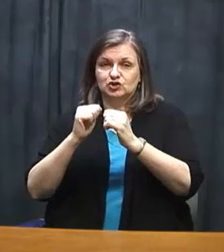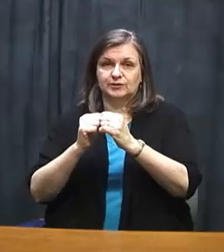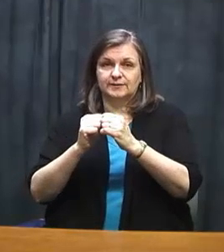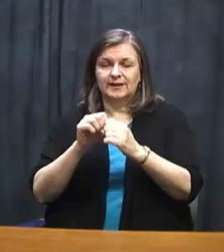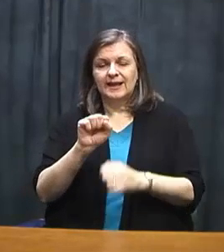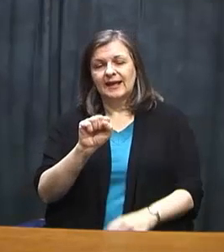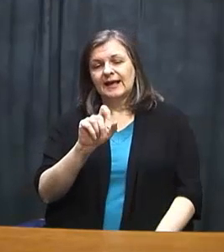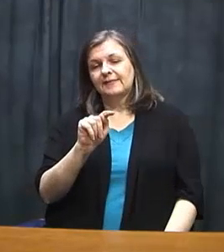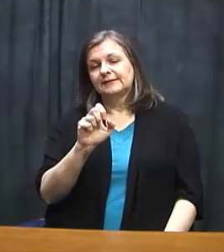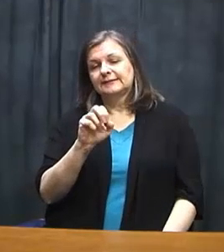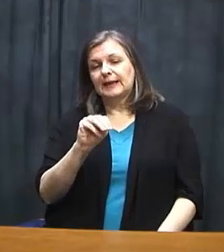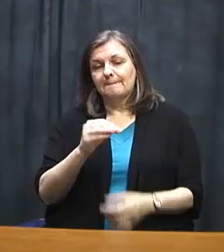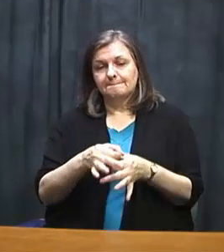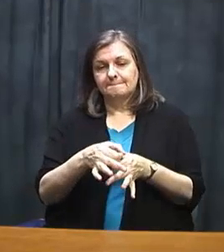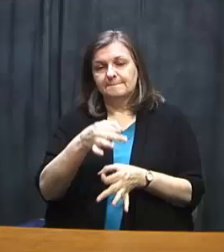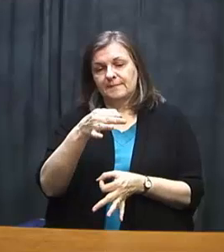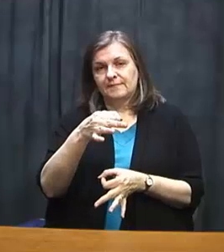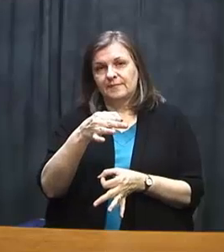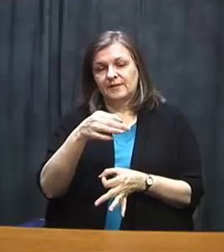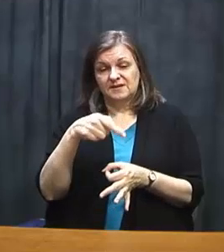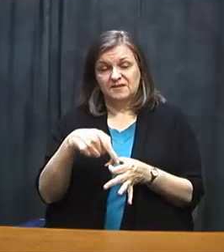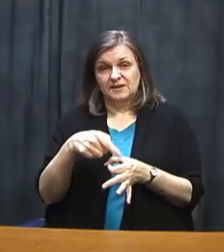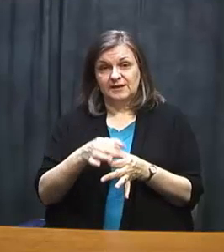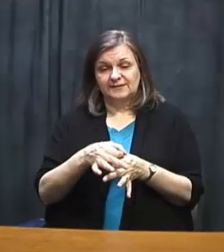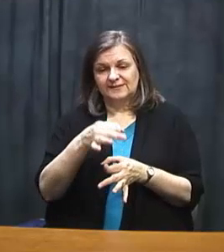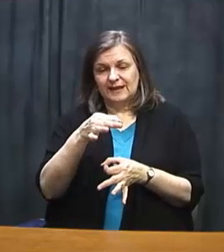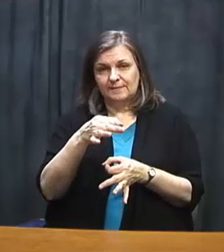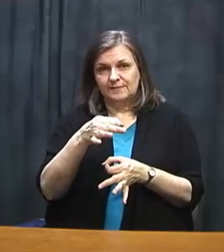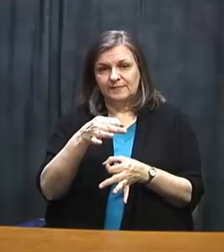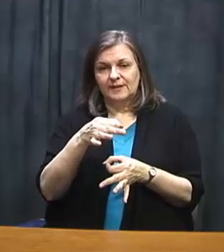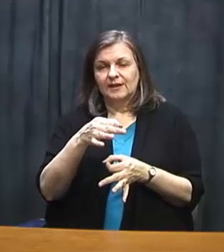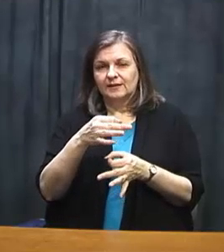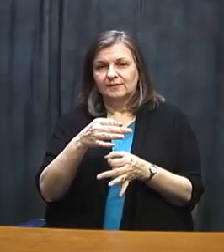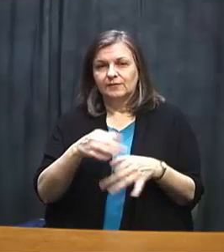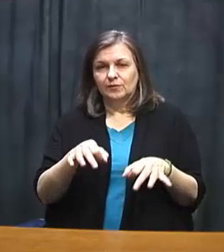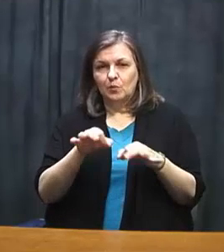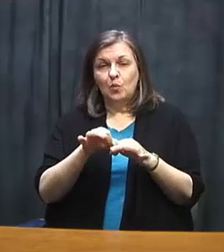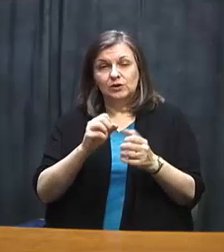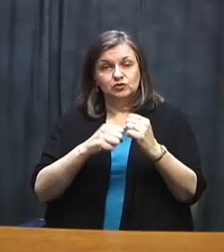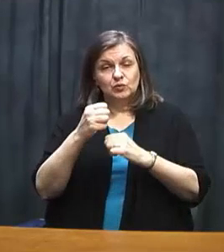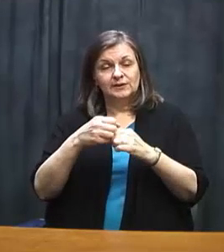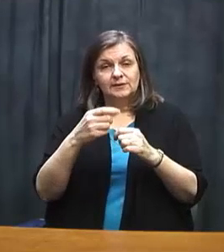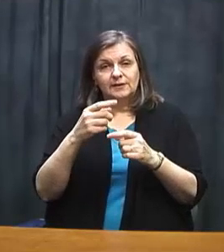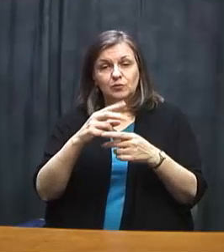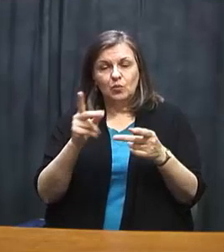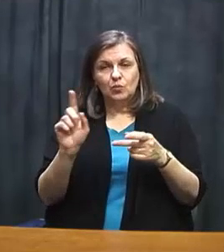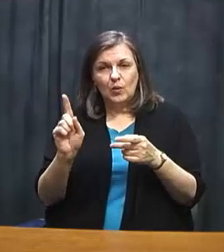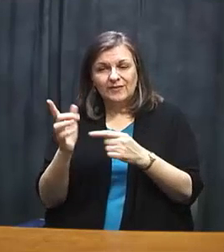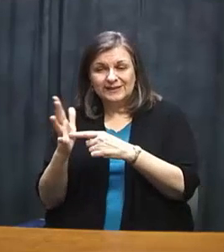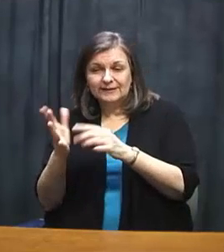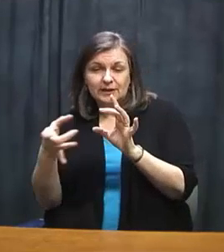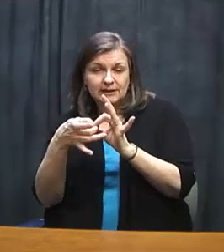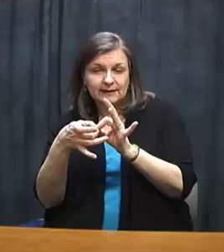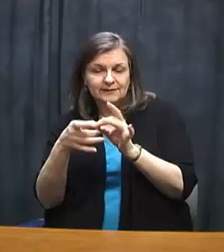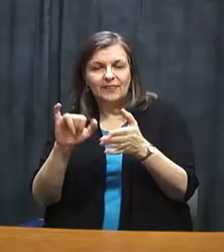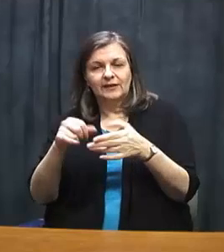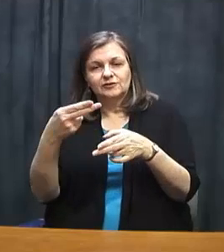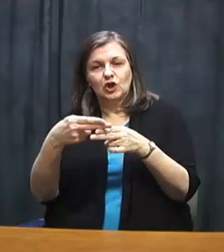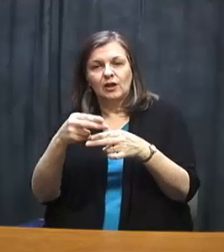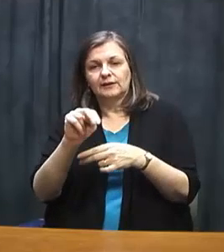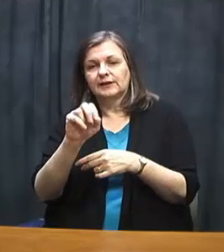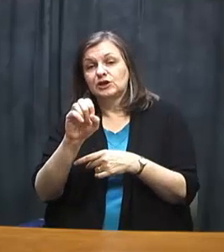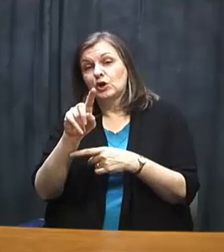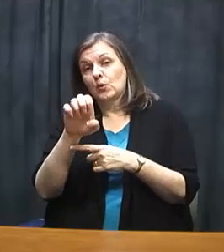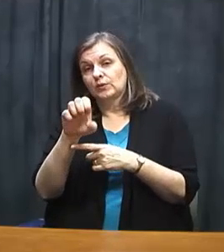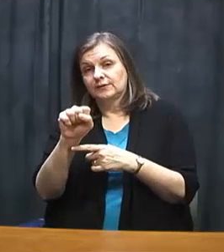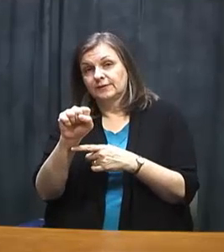in our stems the basic structures are just the points at which we attached leaves known as nodes and then the space in between